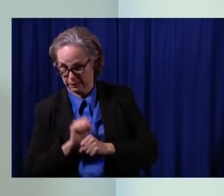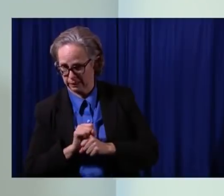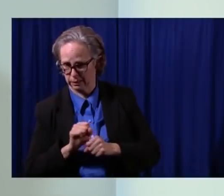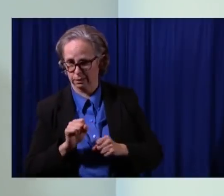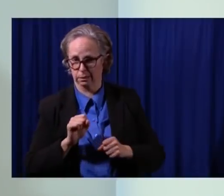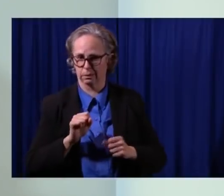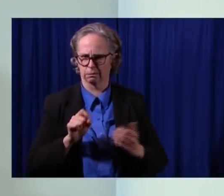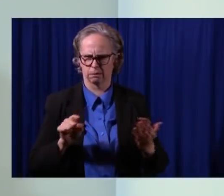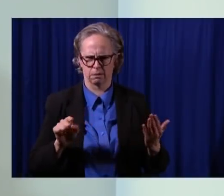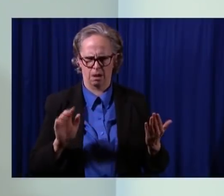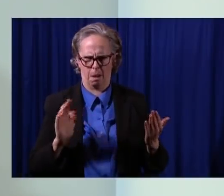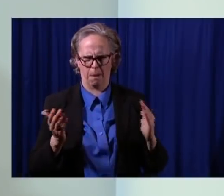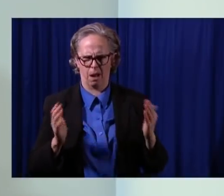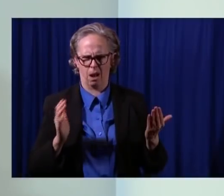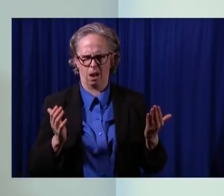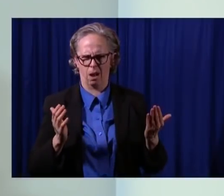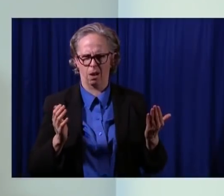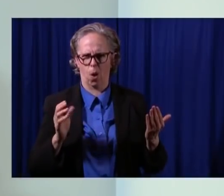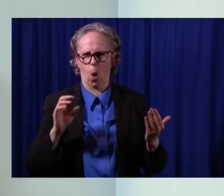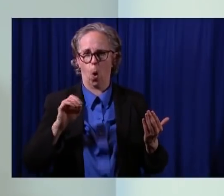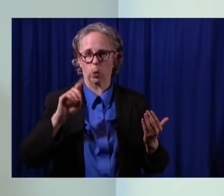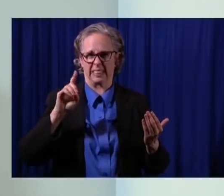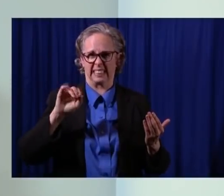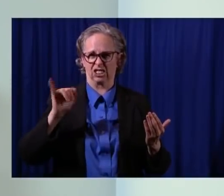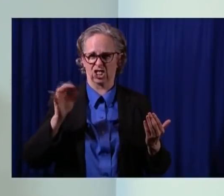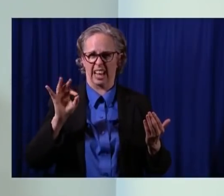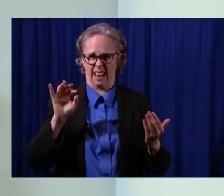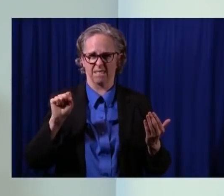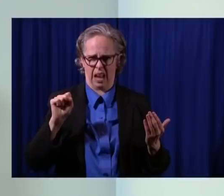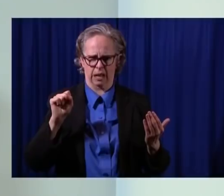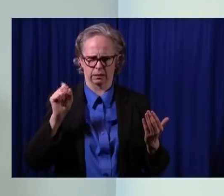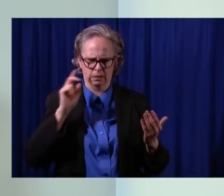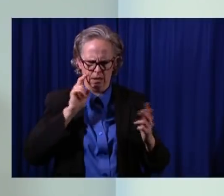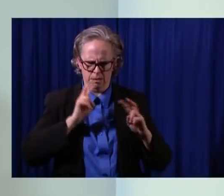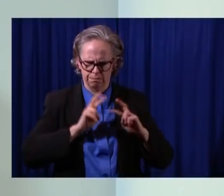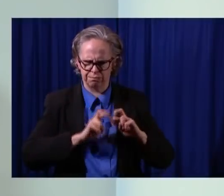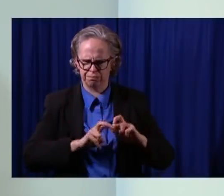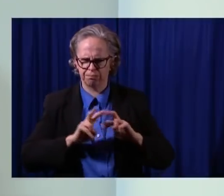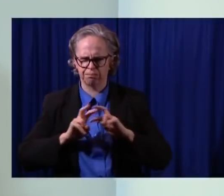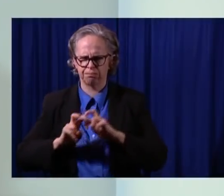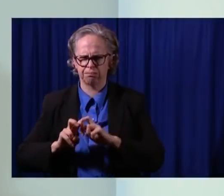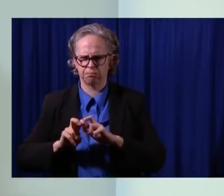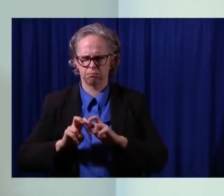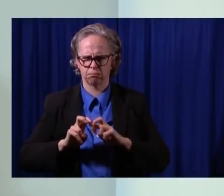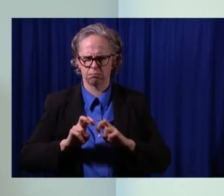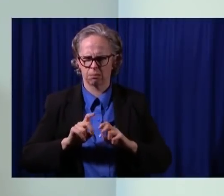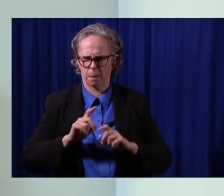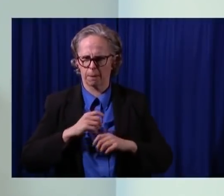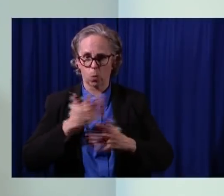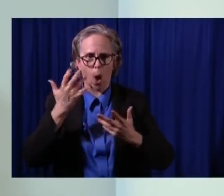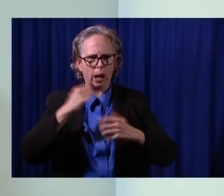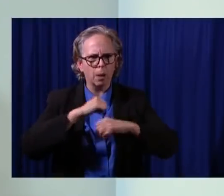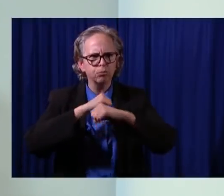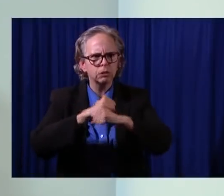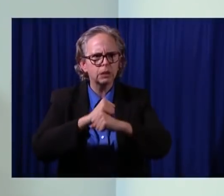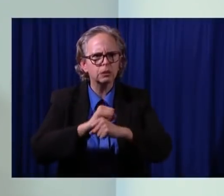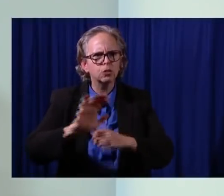SEE THIS AS WELL. AND THEY HAVE AT LEAST 3000 CASES IN OHIO WHERE PEOPLE HAVE ATTEMPTED TO DO THIS IN OUR STATE AND THEY ARE ON THE JOB AND IT'S PART OF